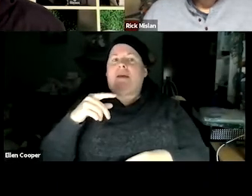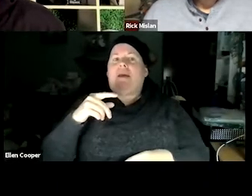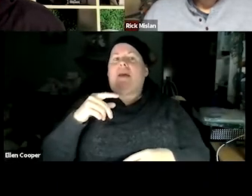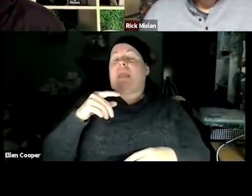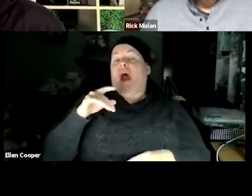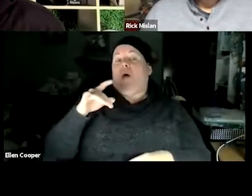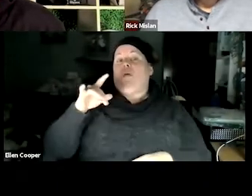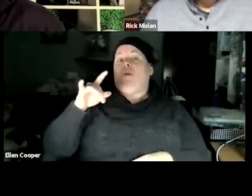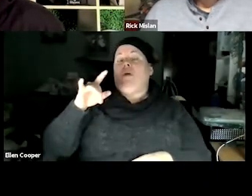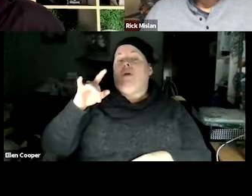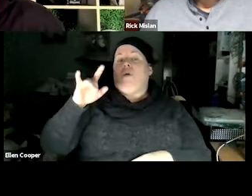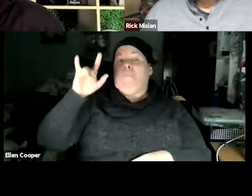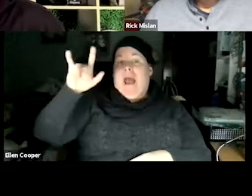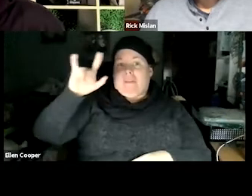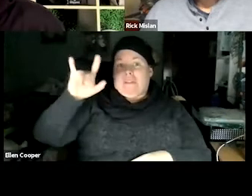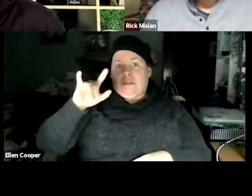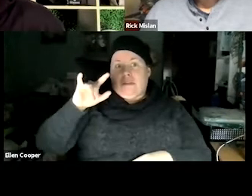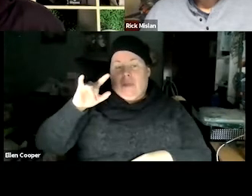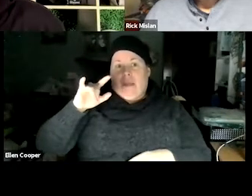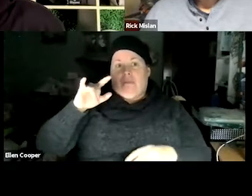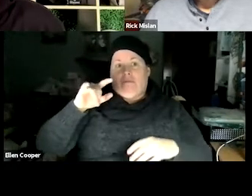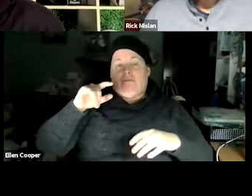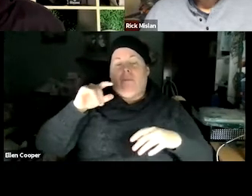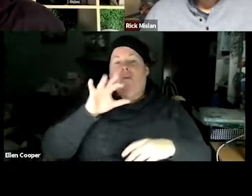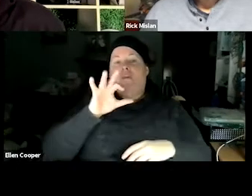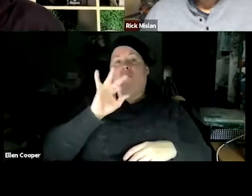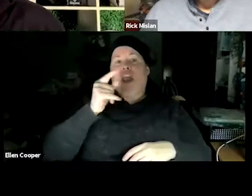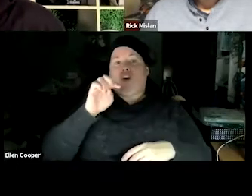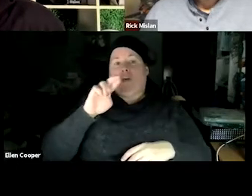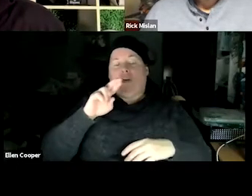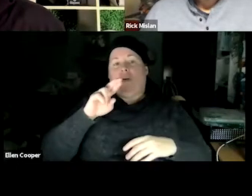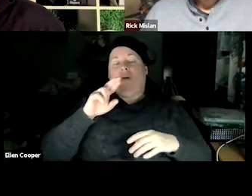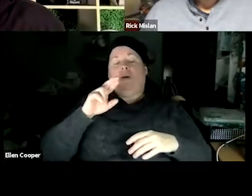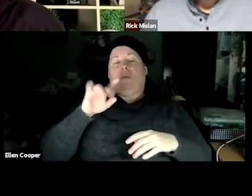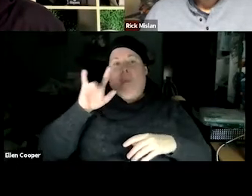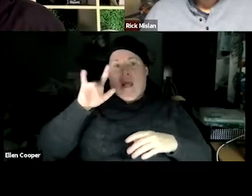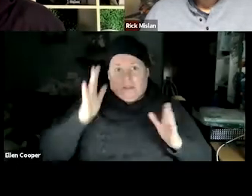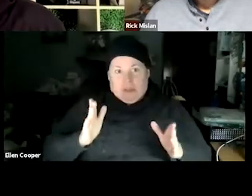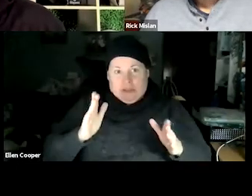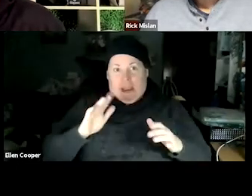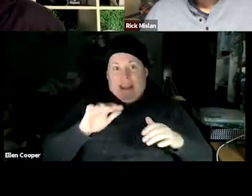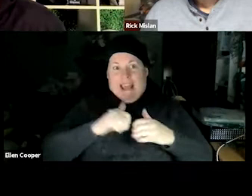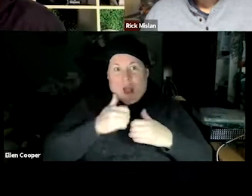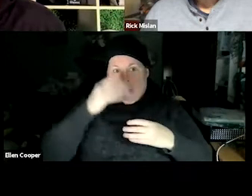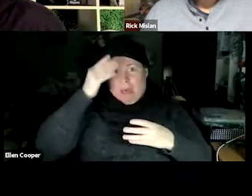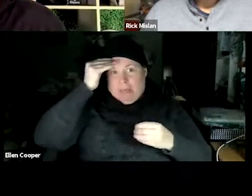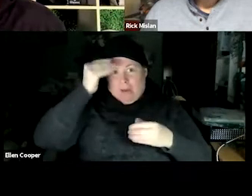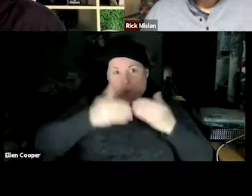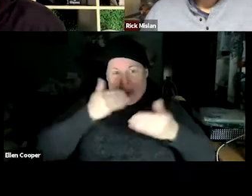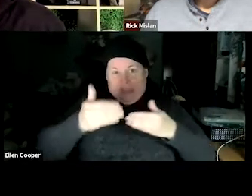think through decision making in a crisis and it is the way to think through a crisis, especially for facing a cyber security incident.